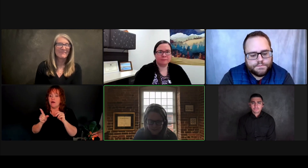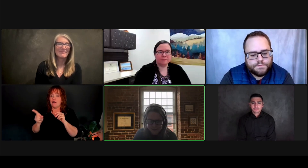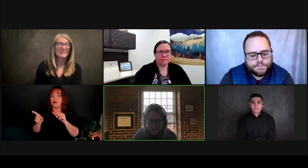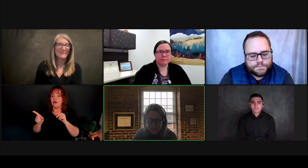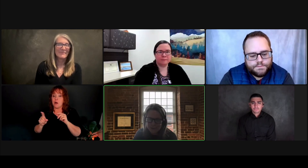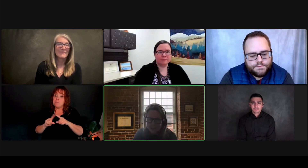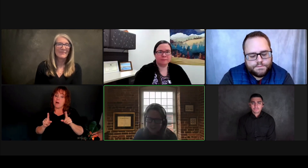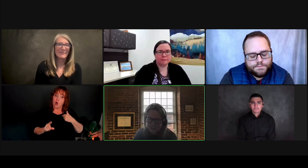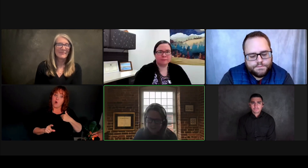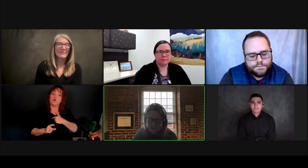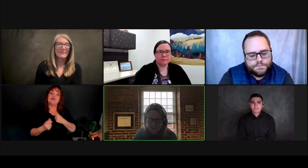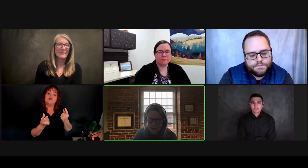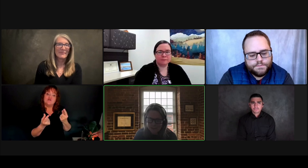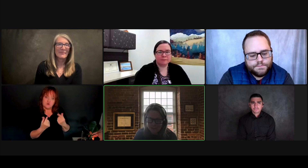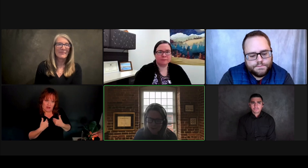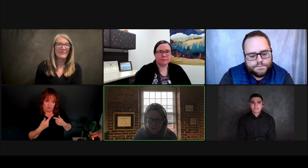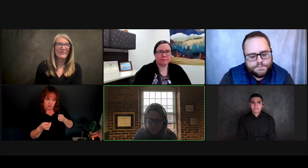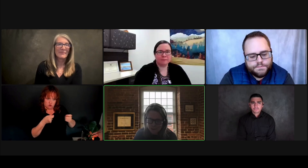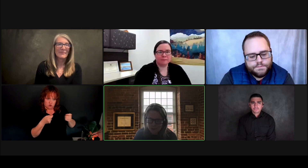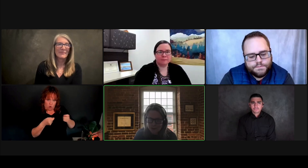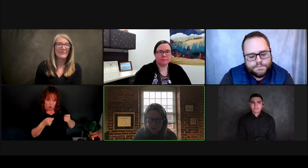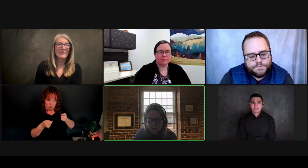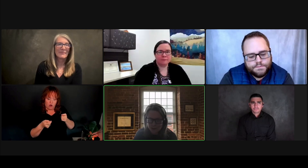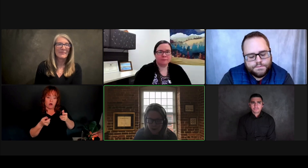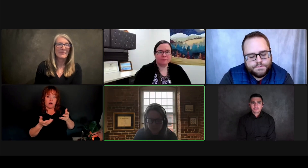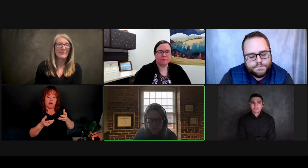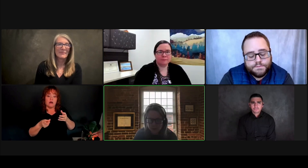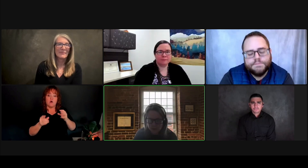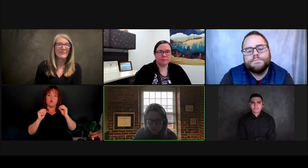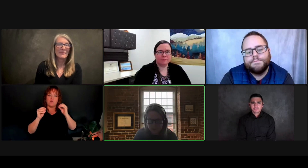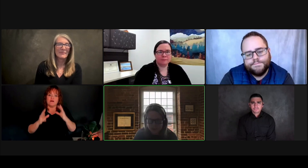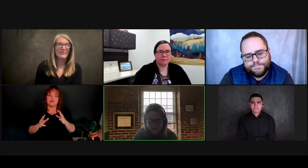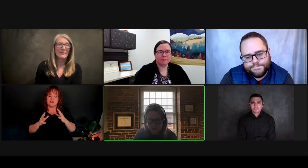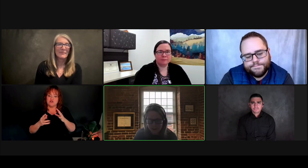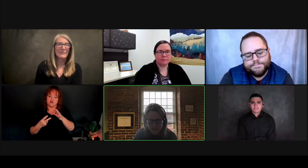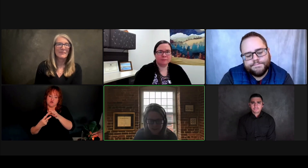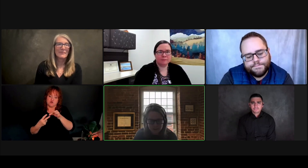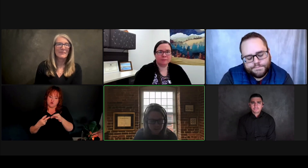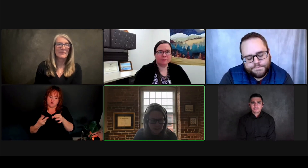is what teachers choose to show to use in their classroom.